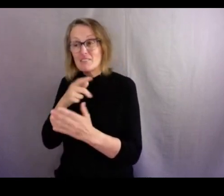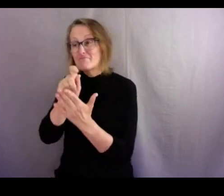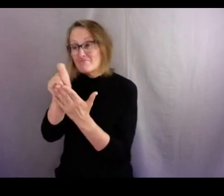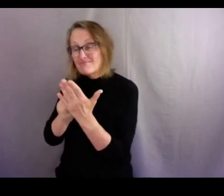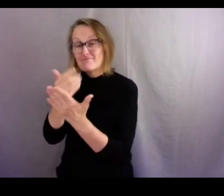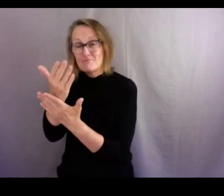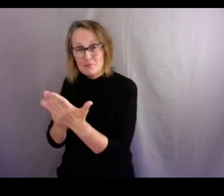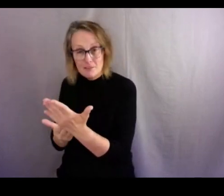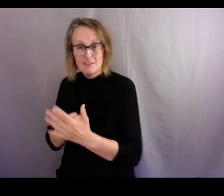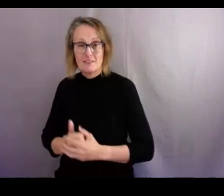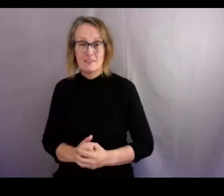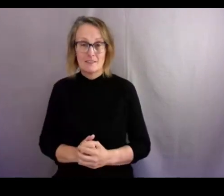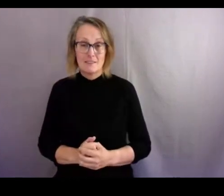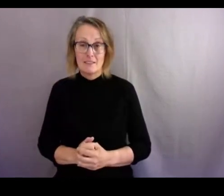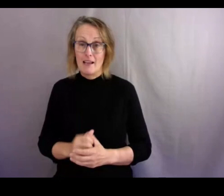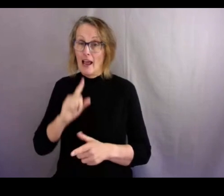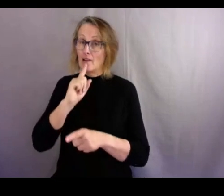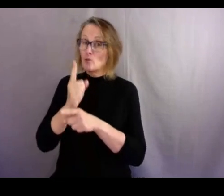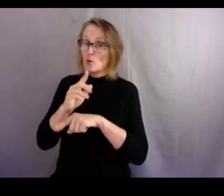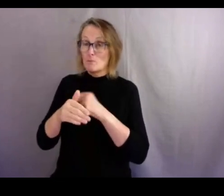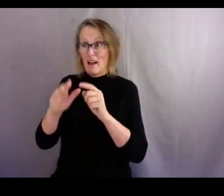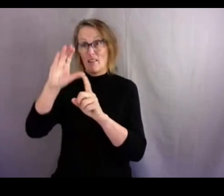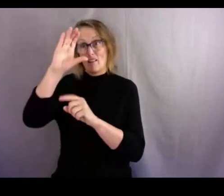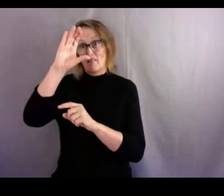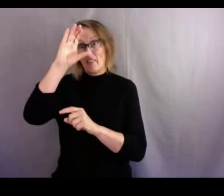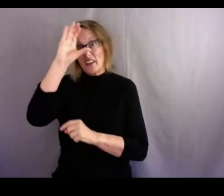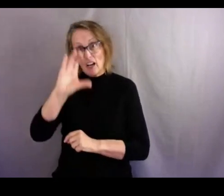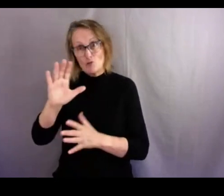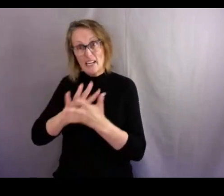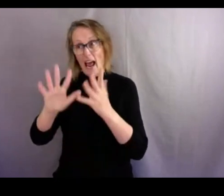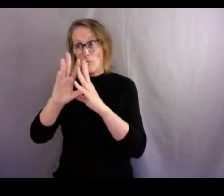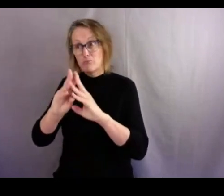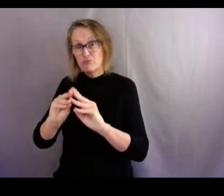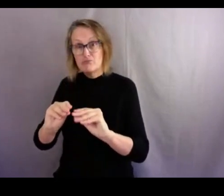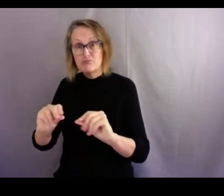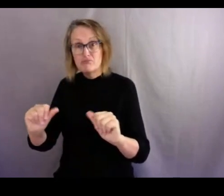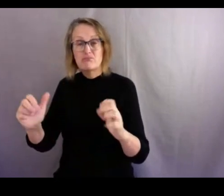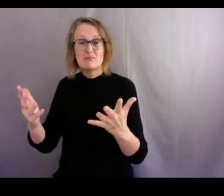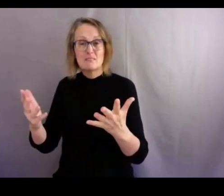of the inescapable death of the country and of most of the people he came into contact with.